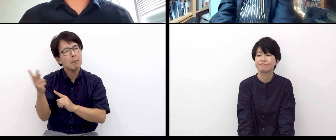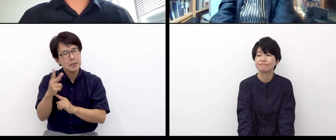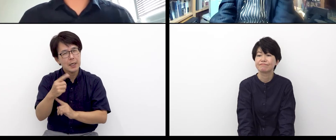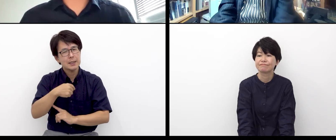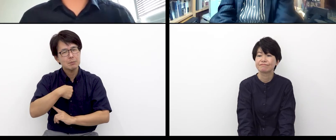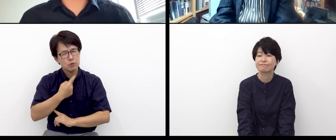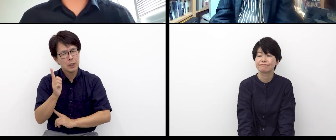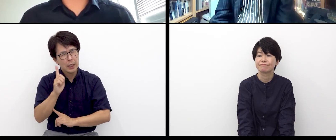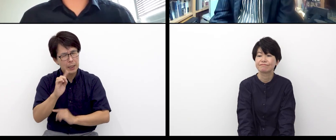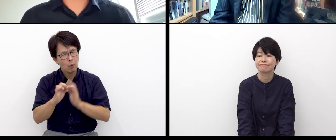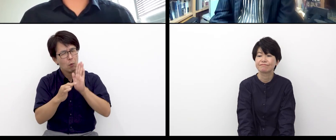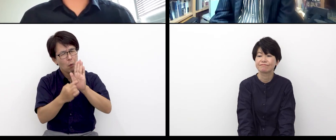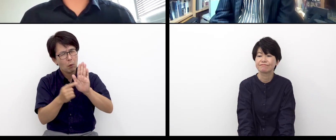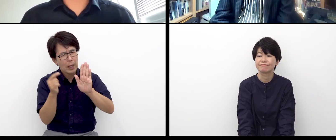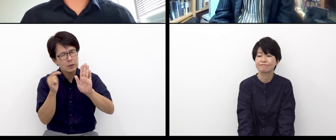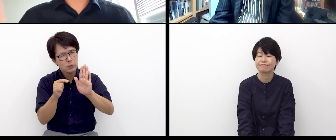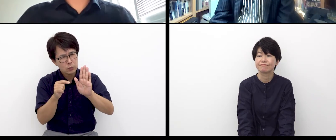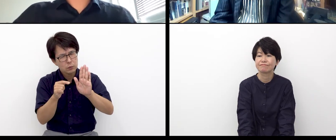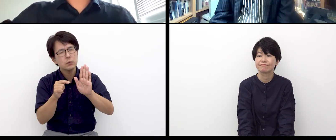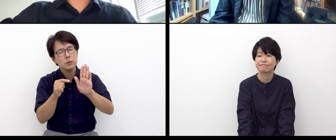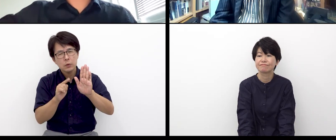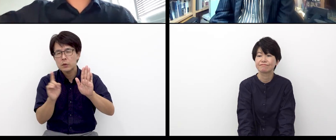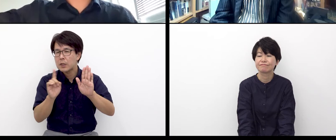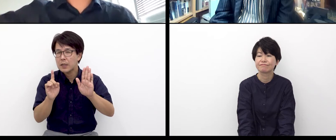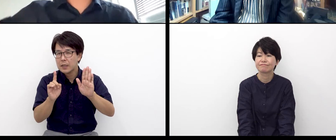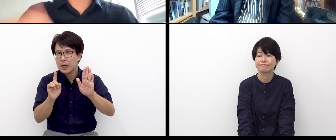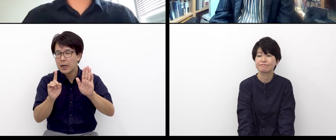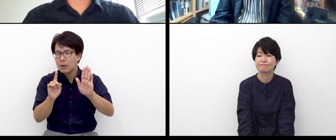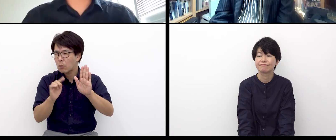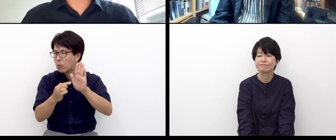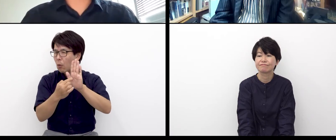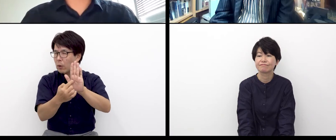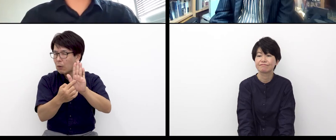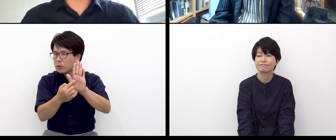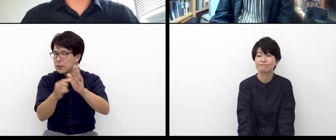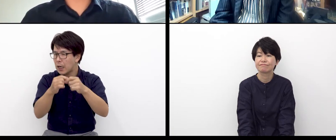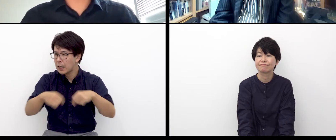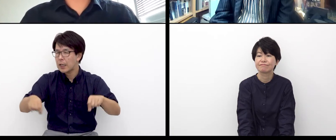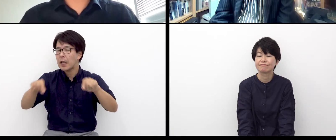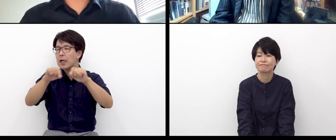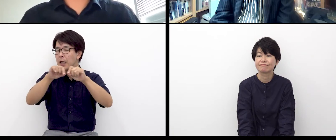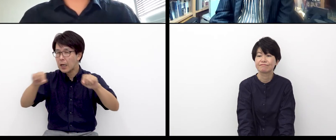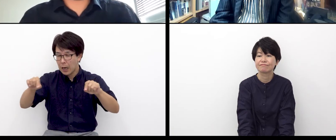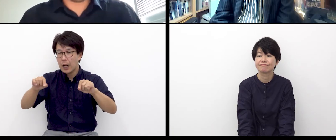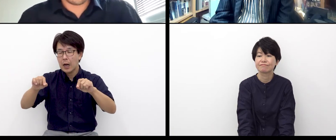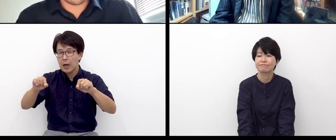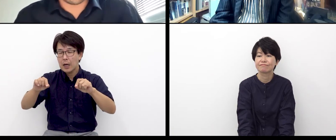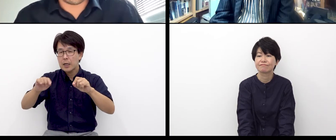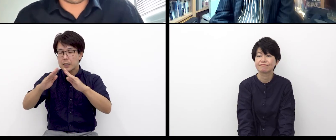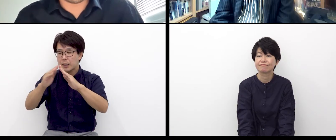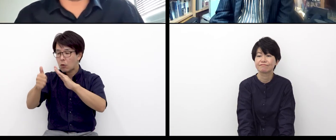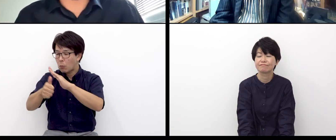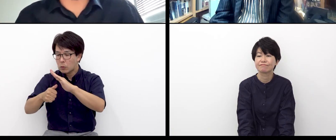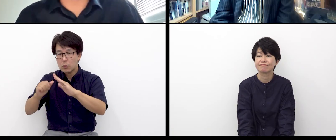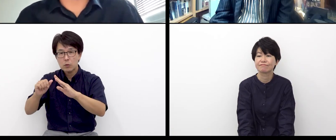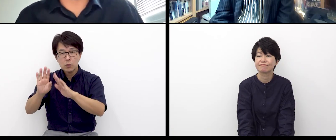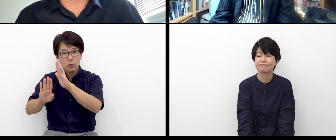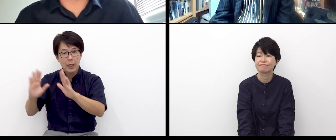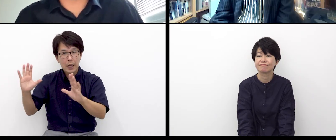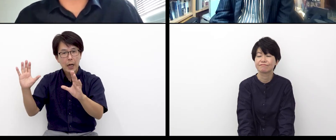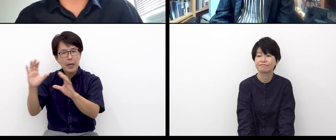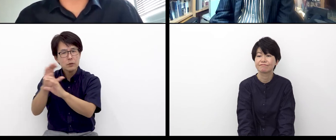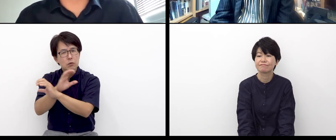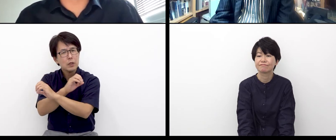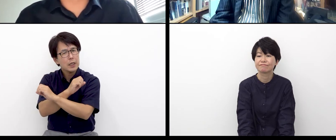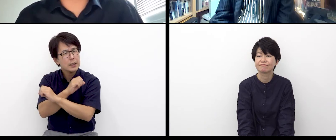by their action to express something on their own, or by any art expression?